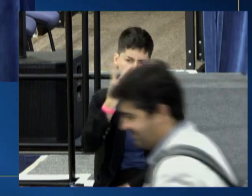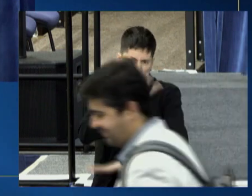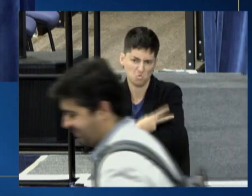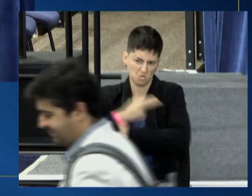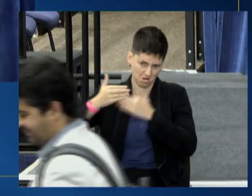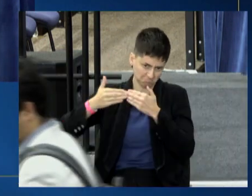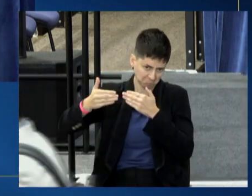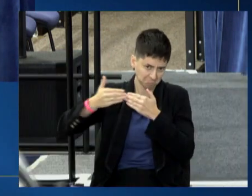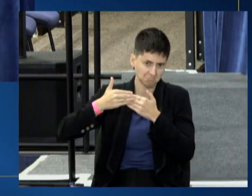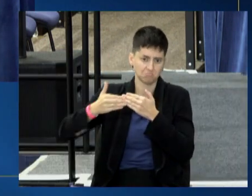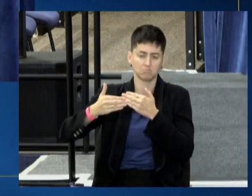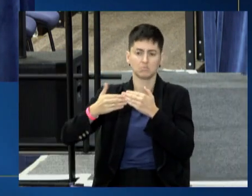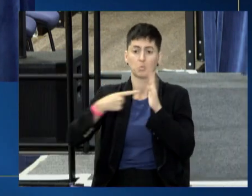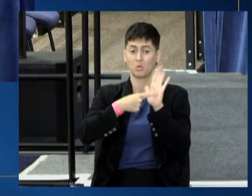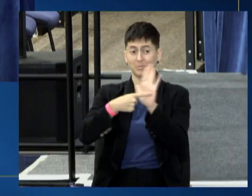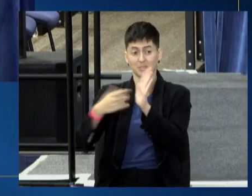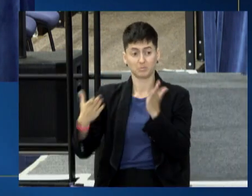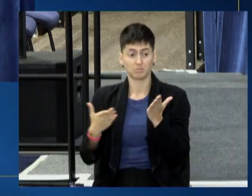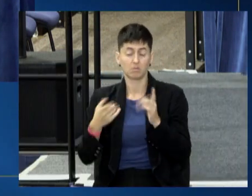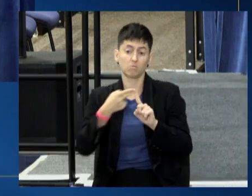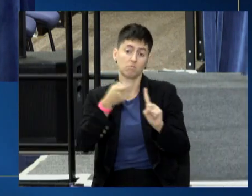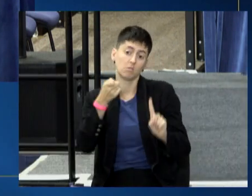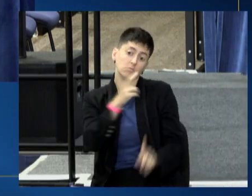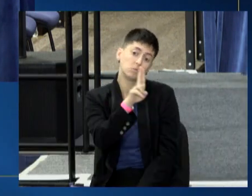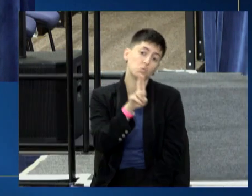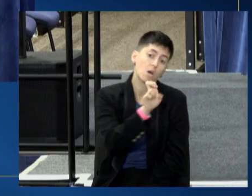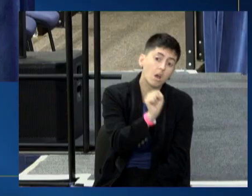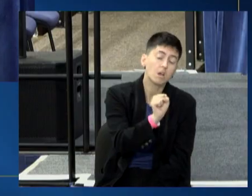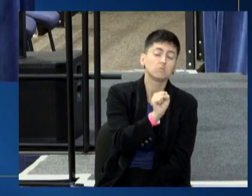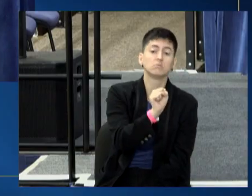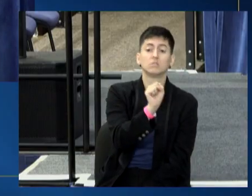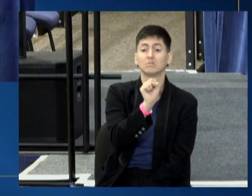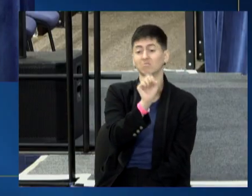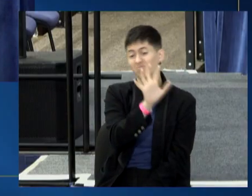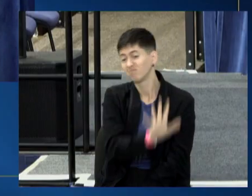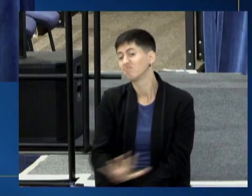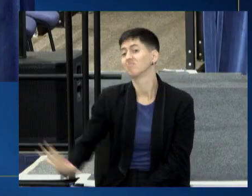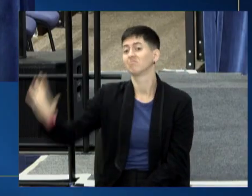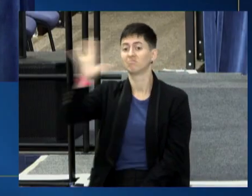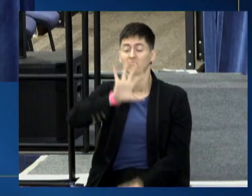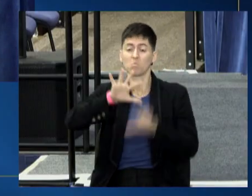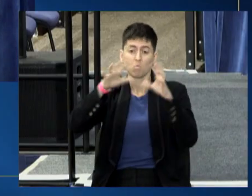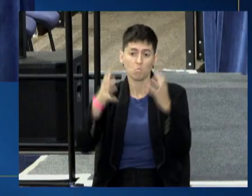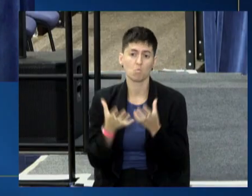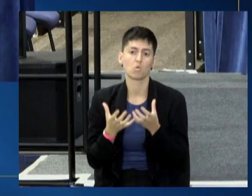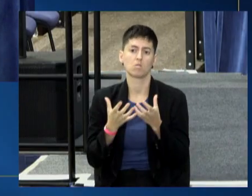the world will be engaging in dialogue with each other. And across federal agencies about where we